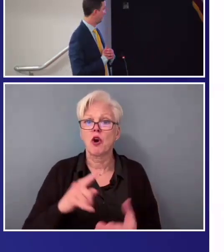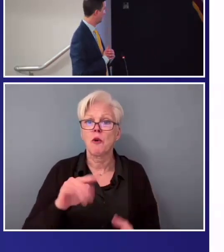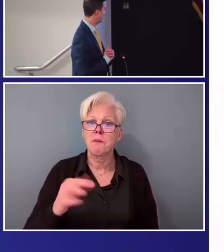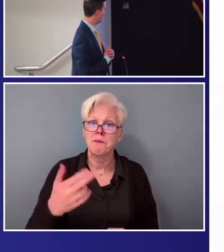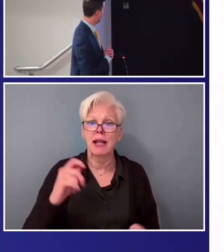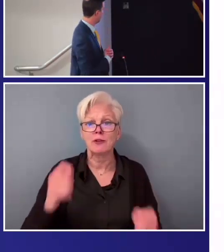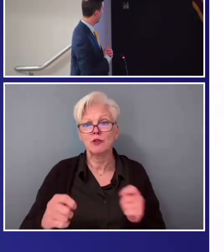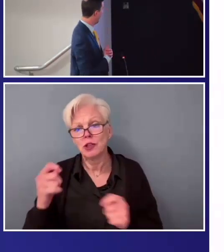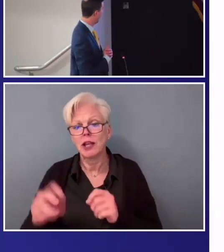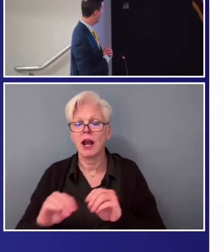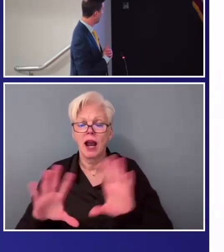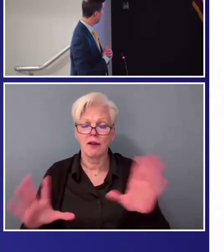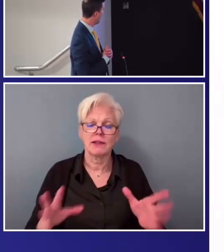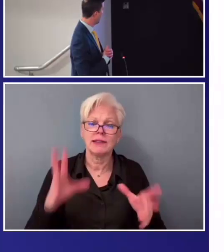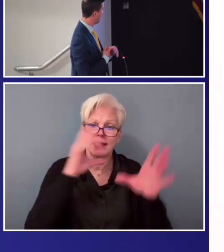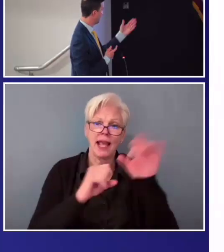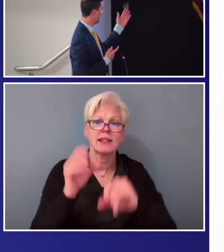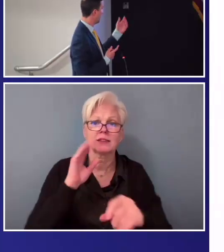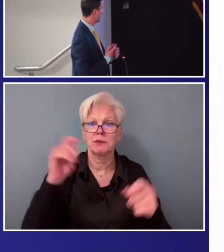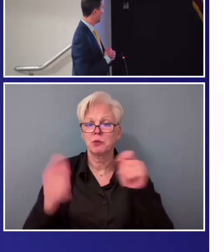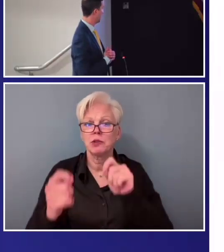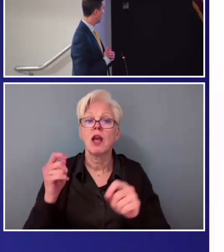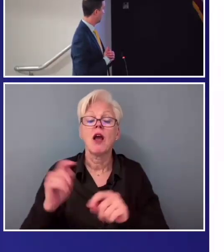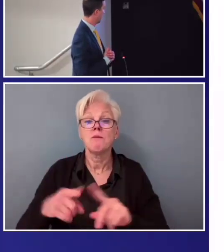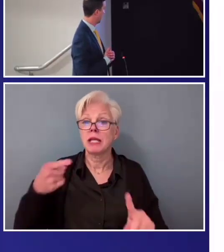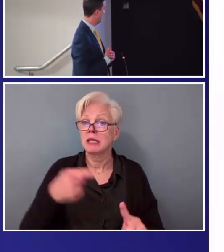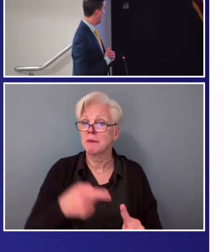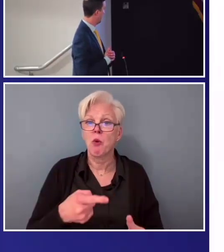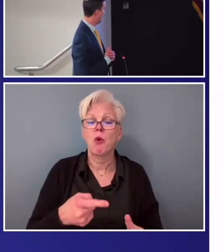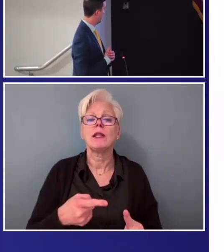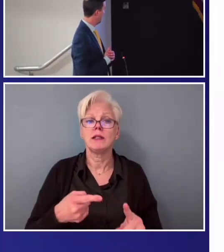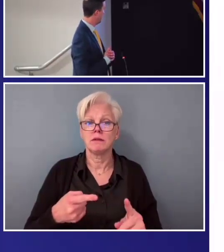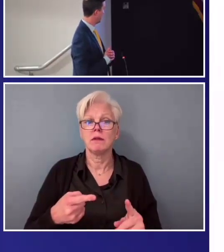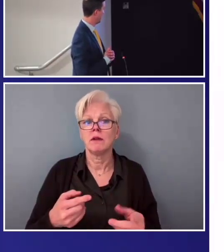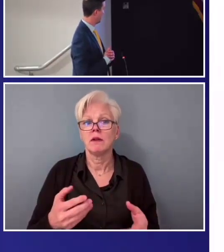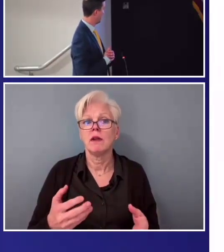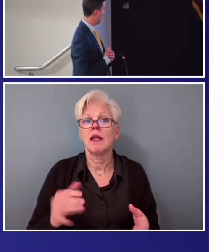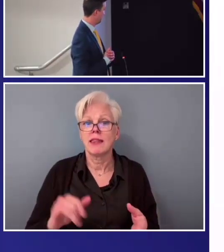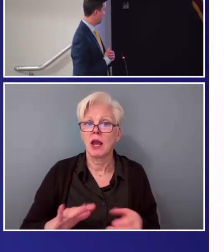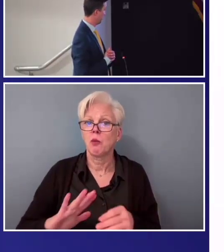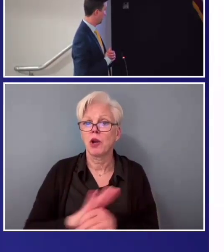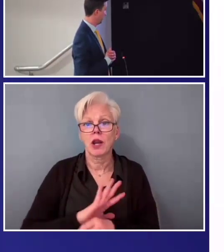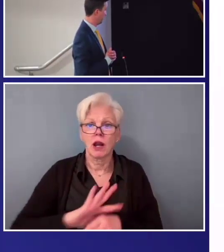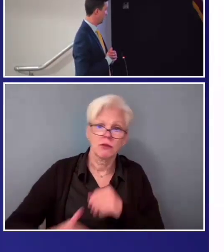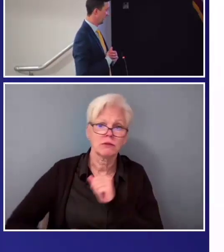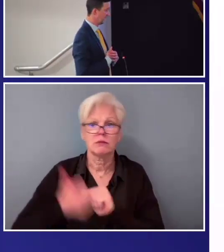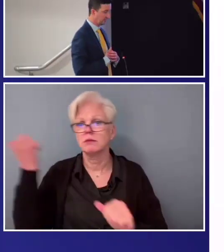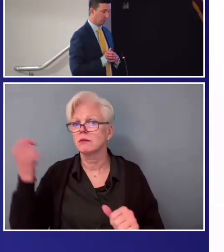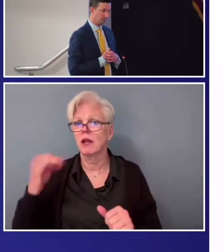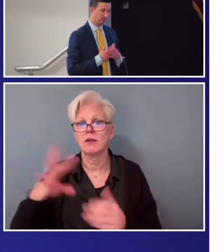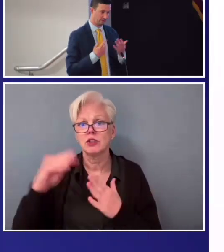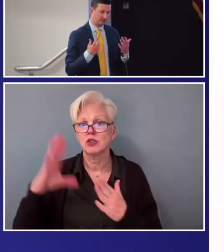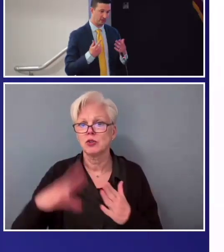those estimates could change. But the takeaway is that we're covering, we're covering the vast majority of students. Again, 94% of Title IV completers